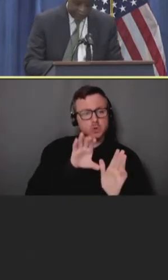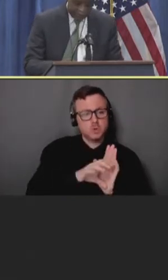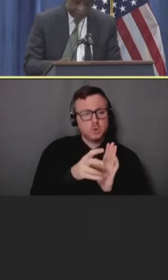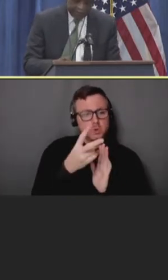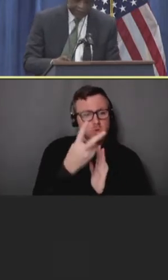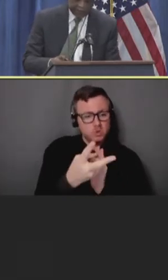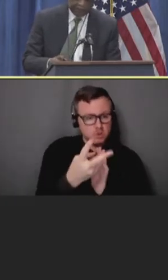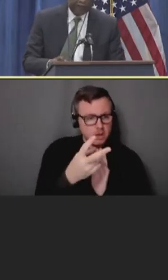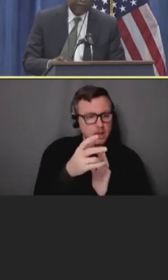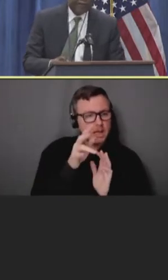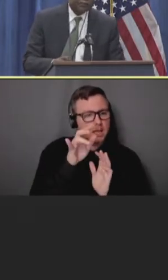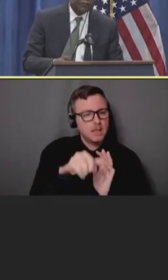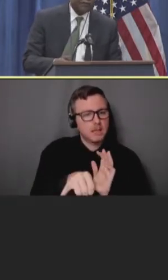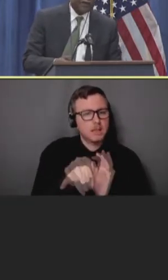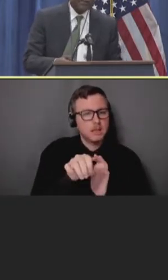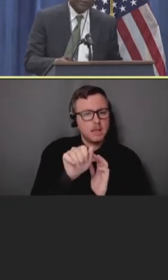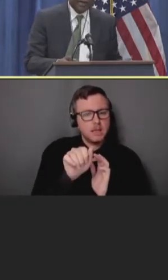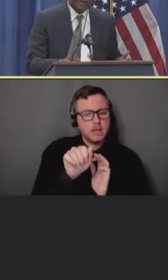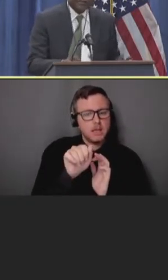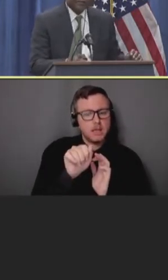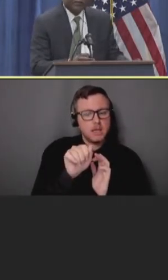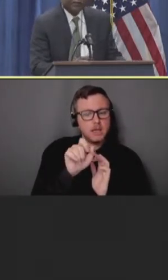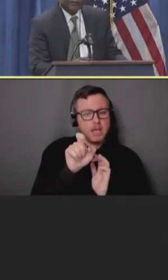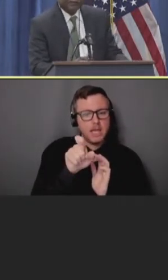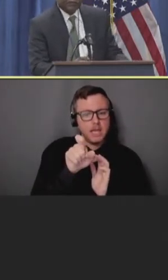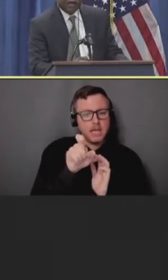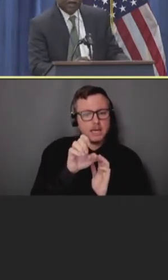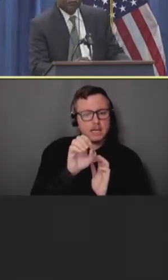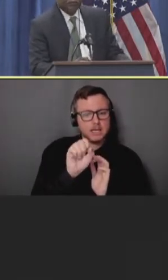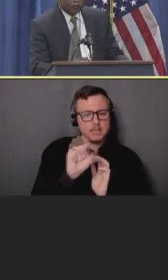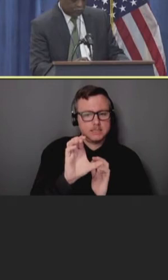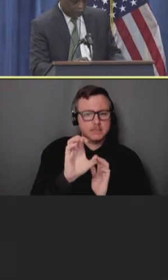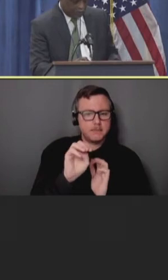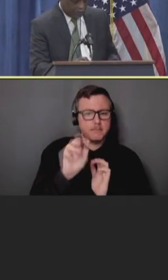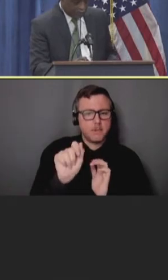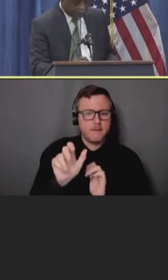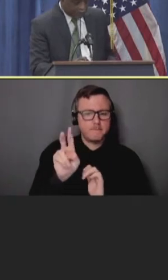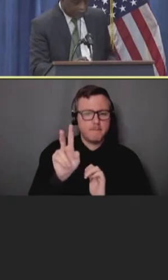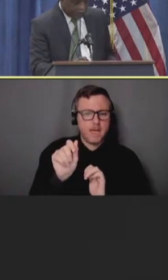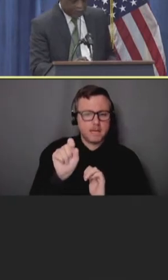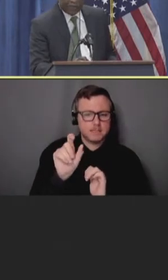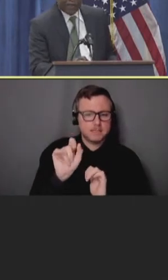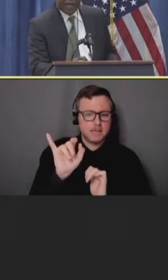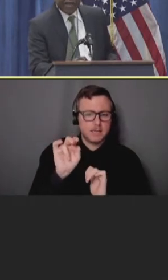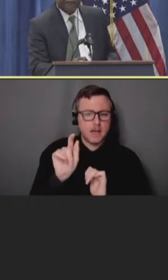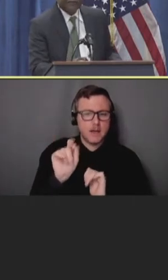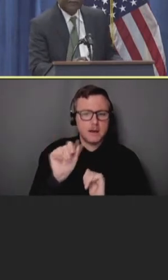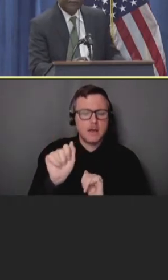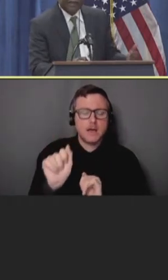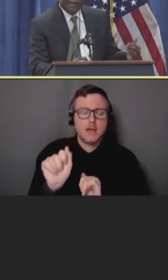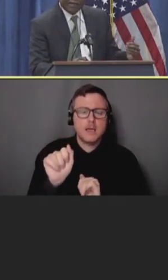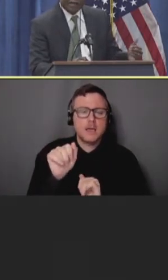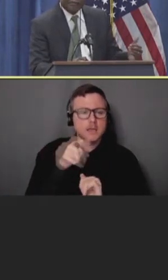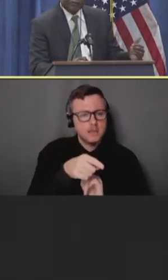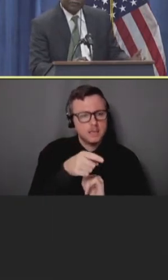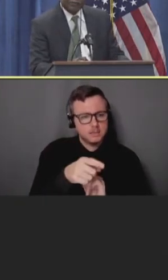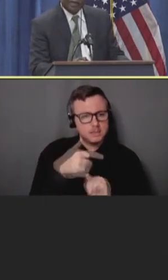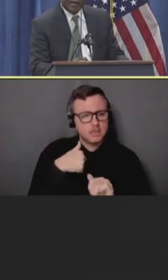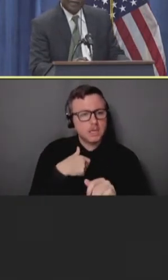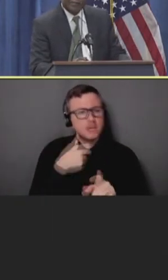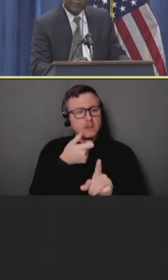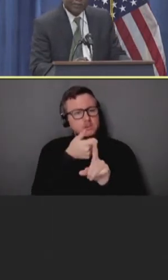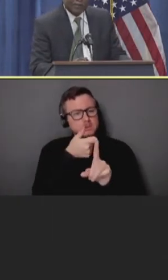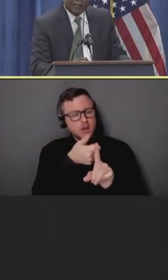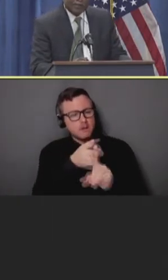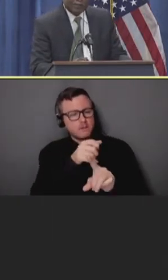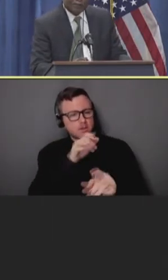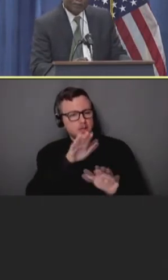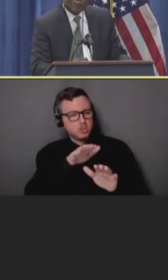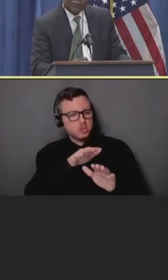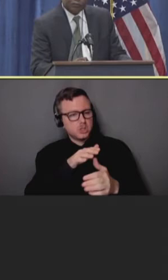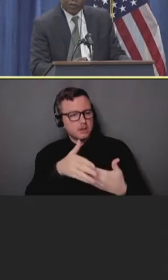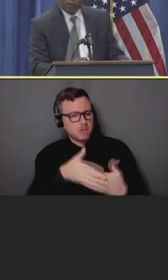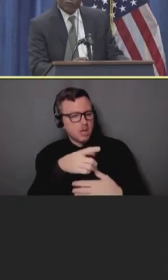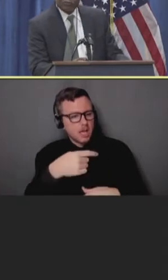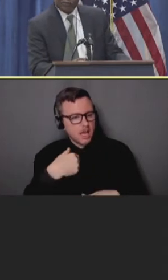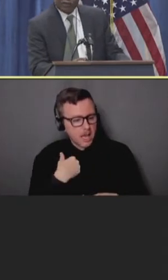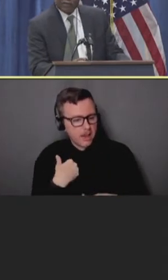case of eczema vaccinatum of a child who happened to have atopic dermatitis but was exposed because